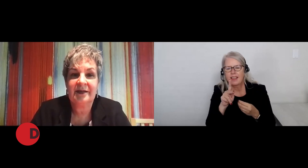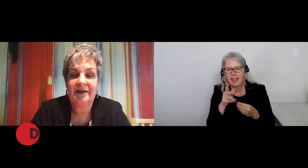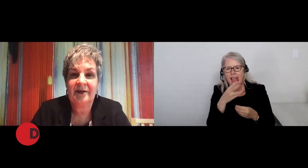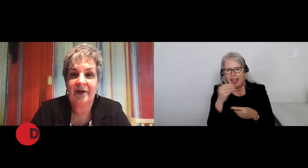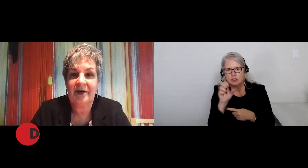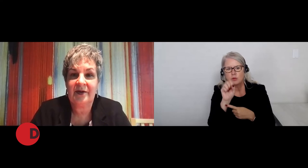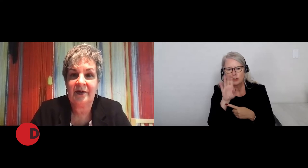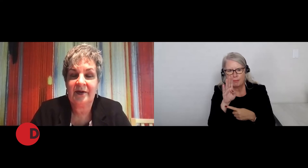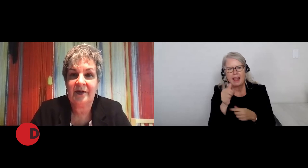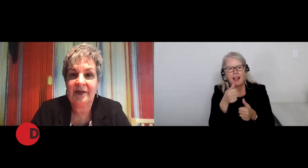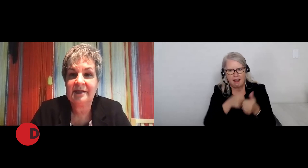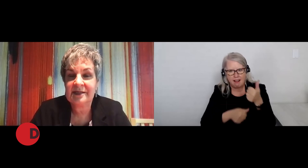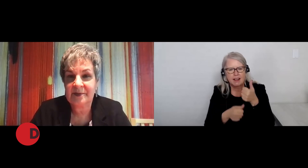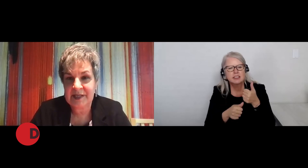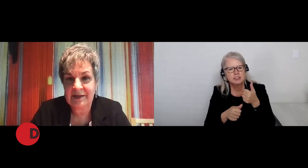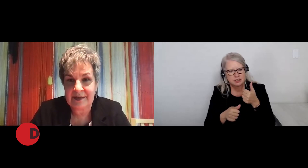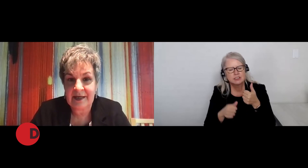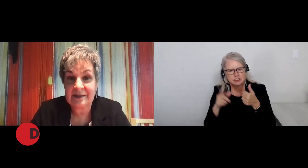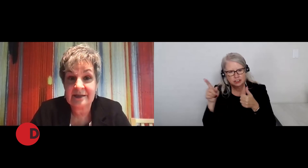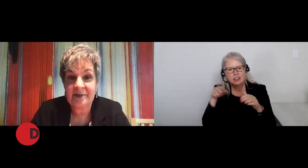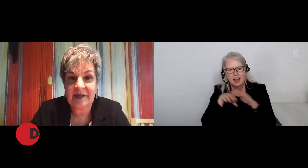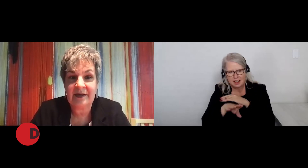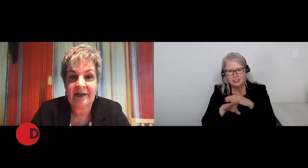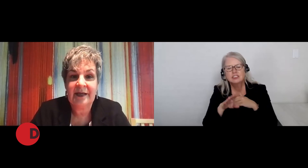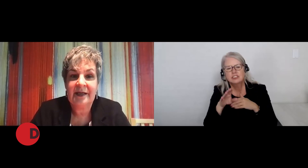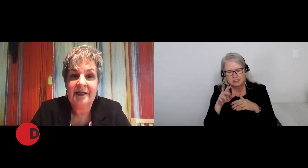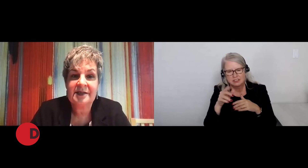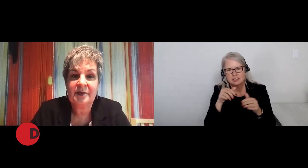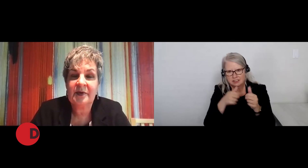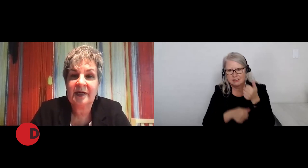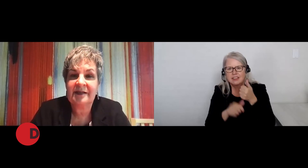organization. Scotiabank is within jurisdiction of